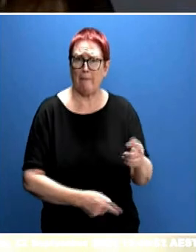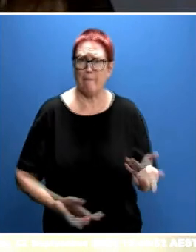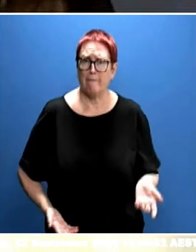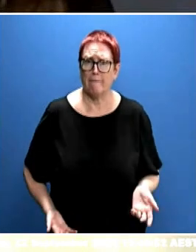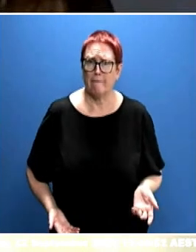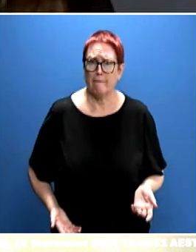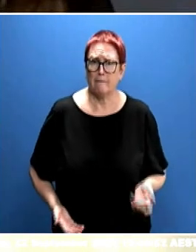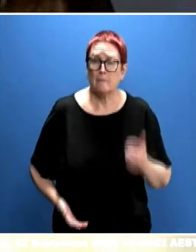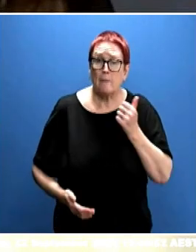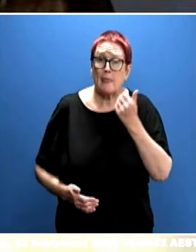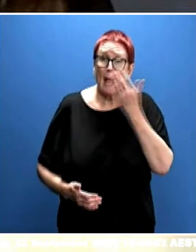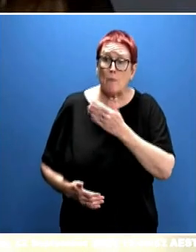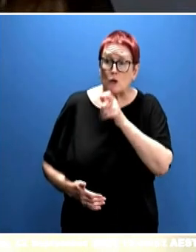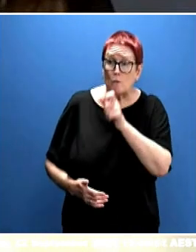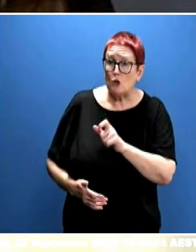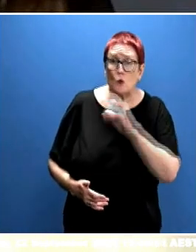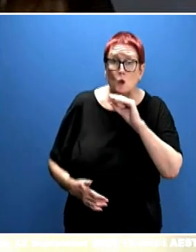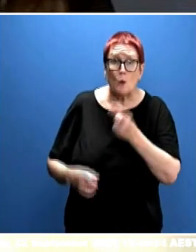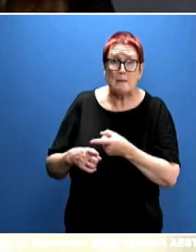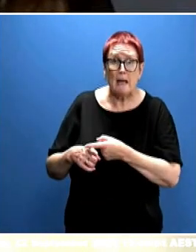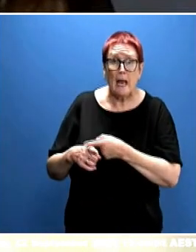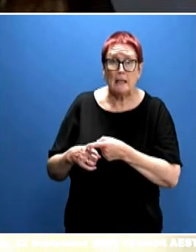don't speak English as a first language, interpreters are never used.